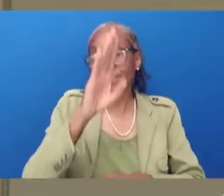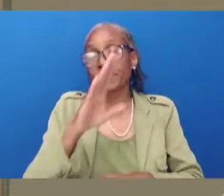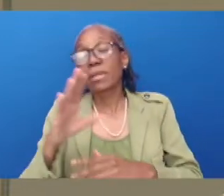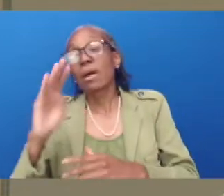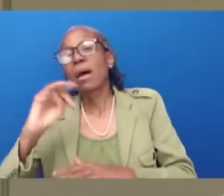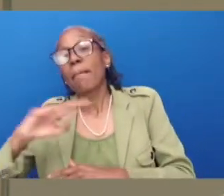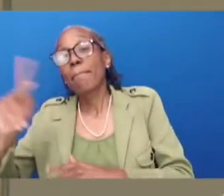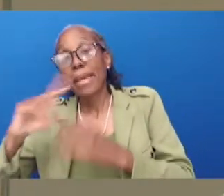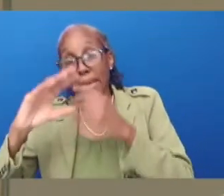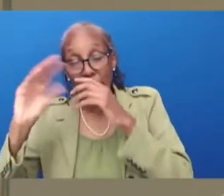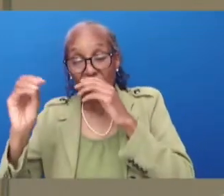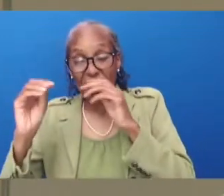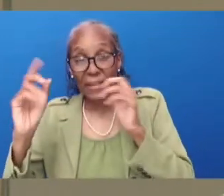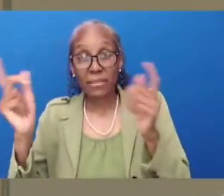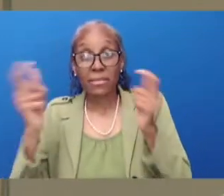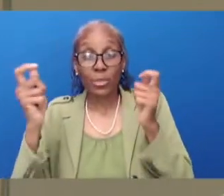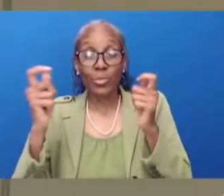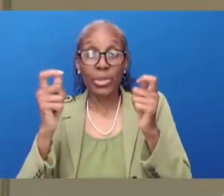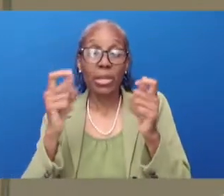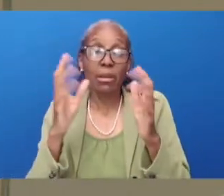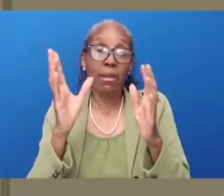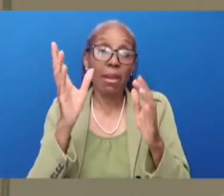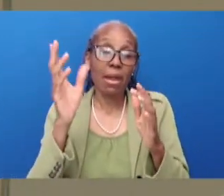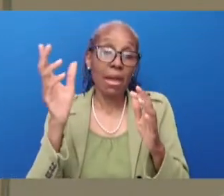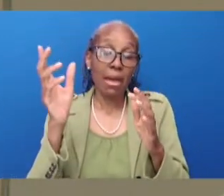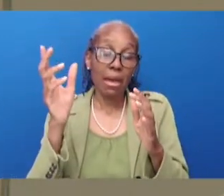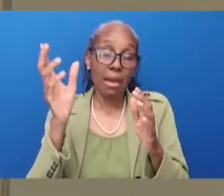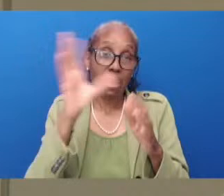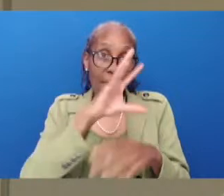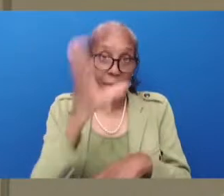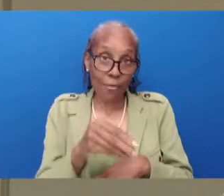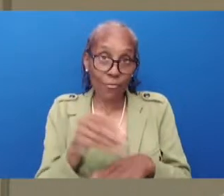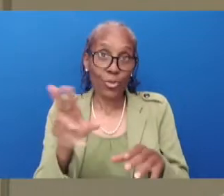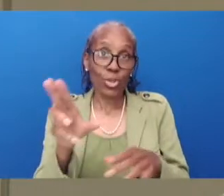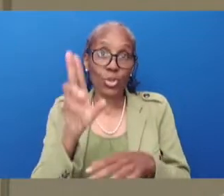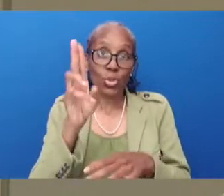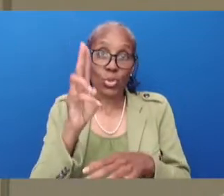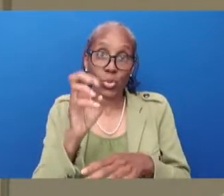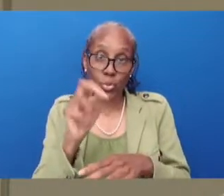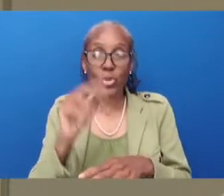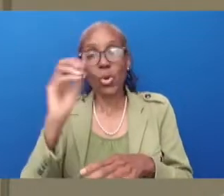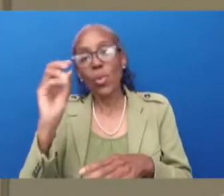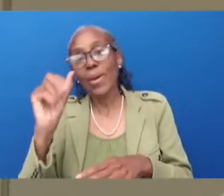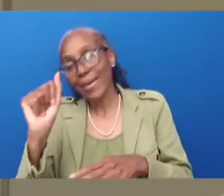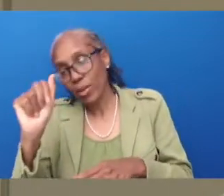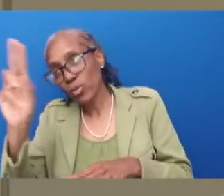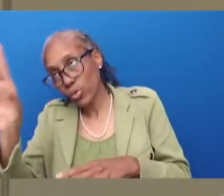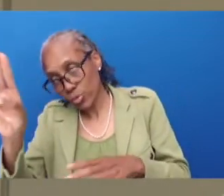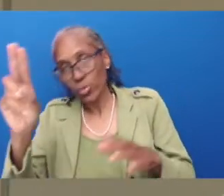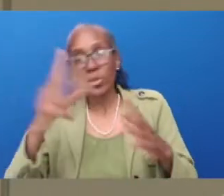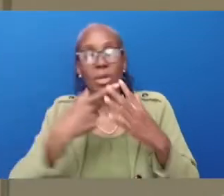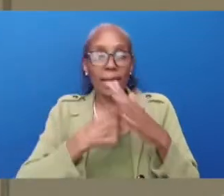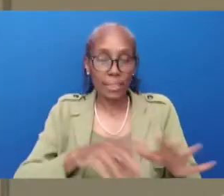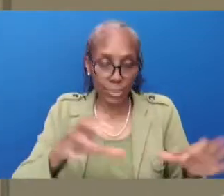SUSTAINABLE DEVELOPMENT.